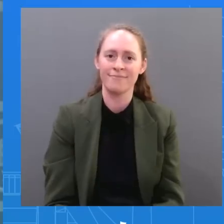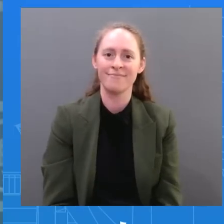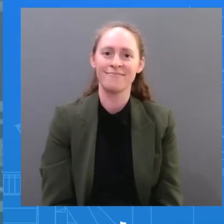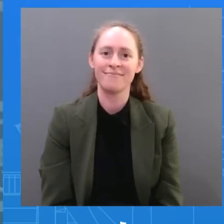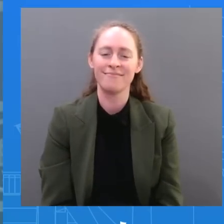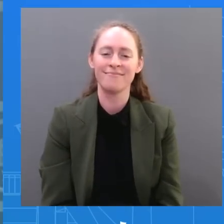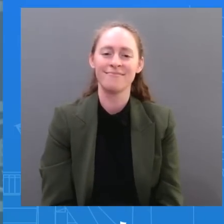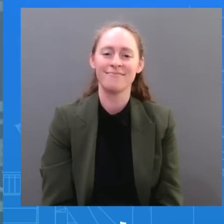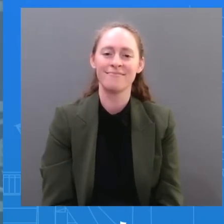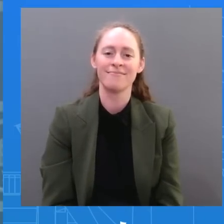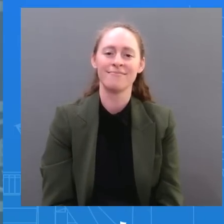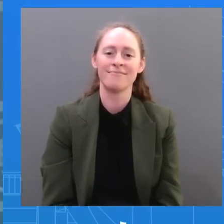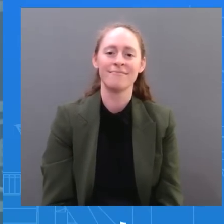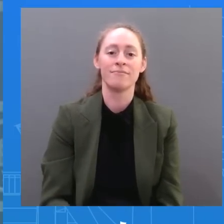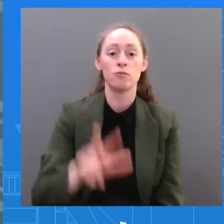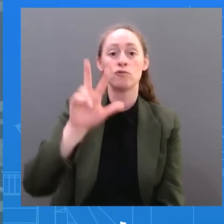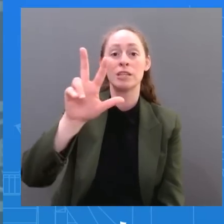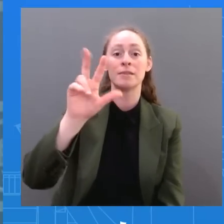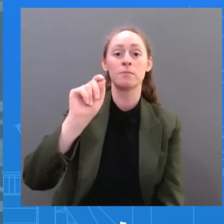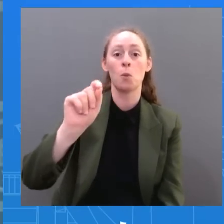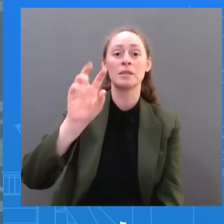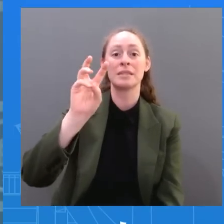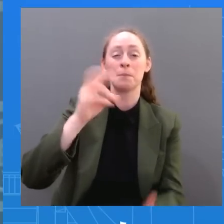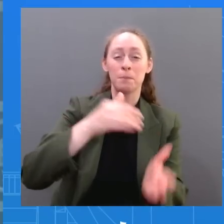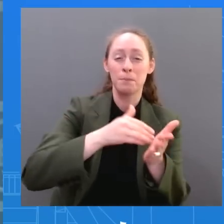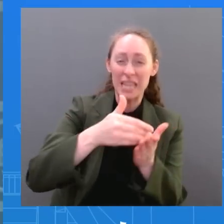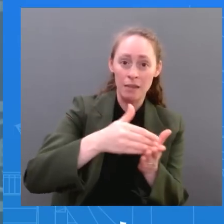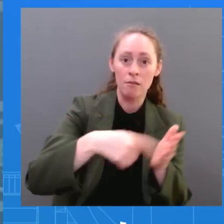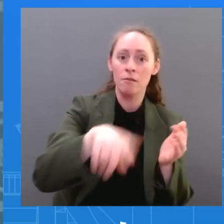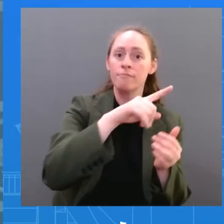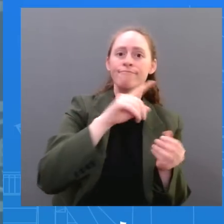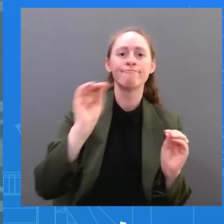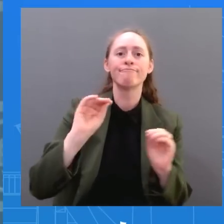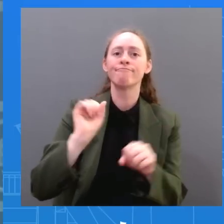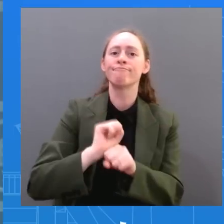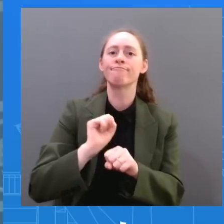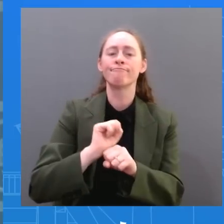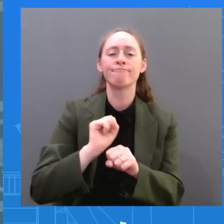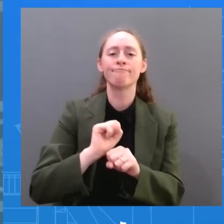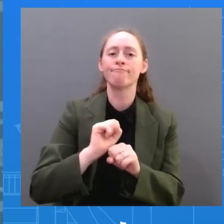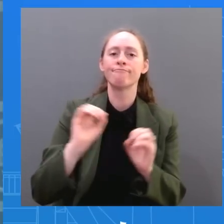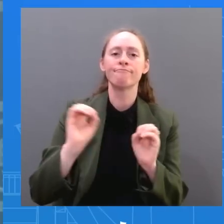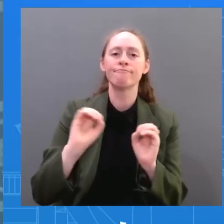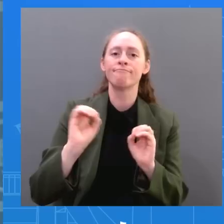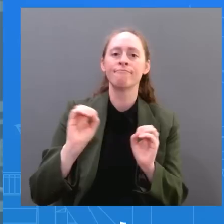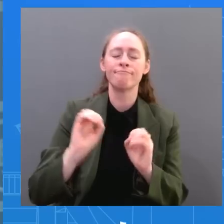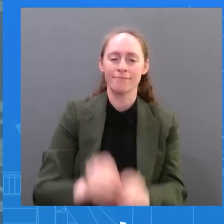Consumer spending remains strong and above pre-pandemic trends. Business invest- -- investment remains strong,